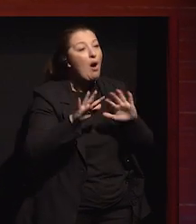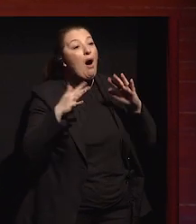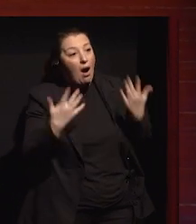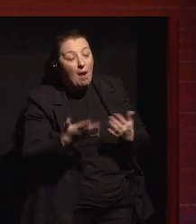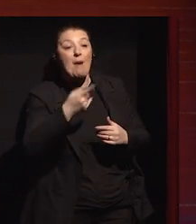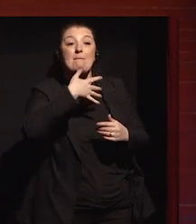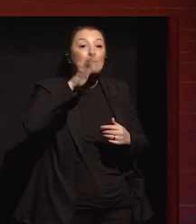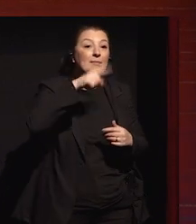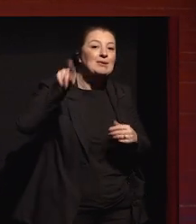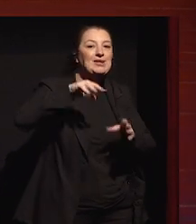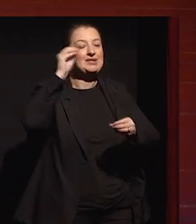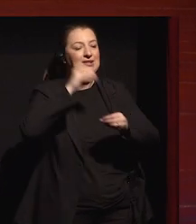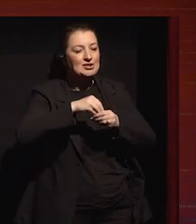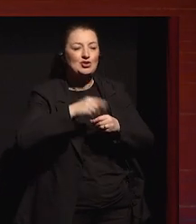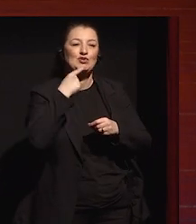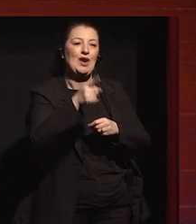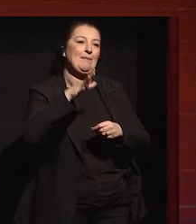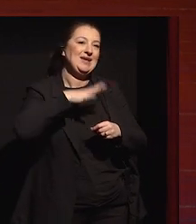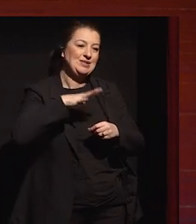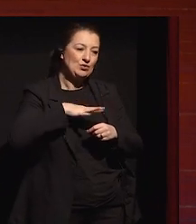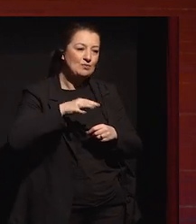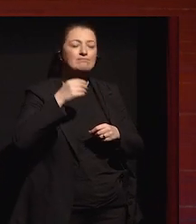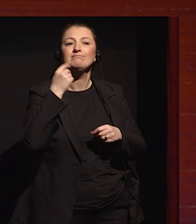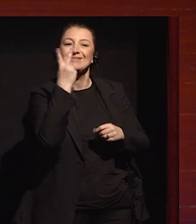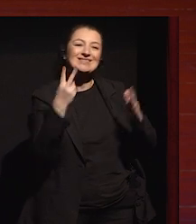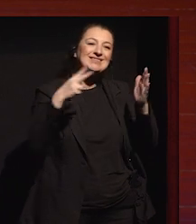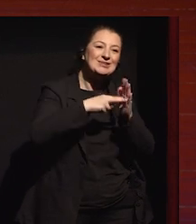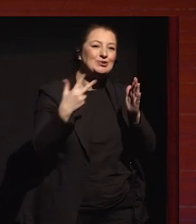I just wanted to say two or three words about what we do and why we do it.